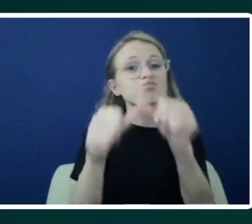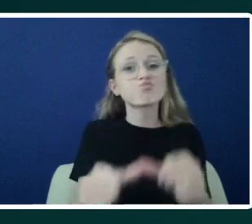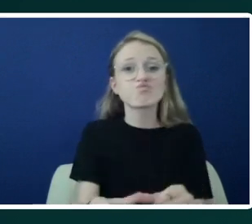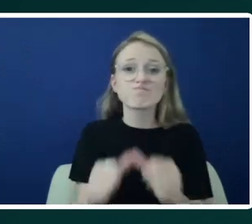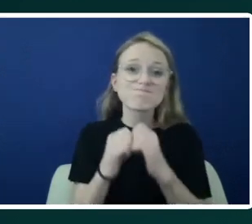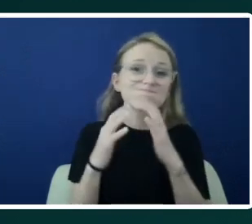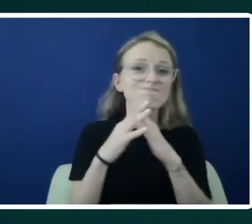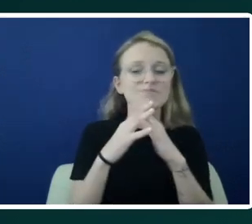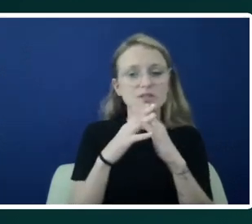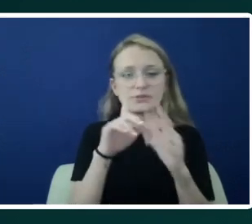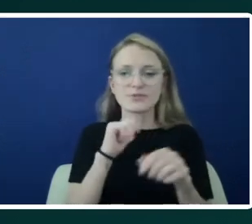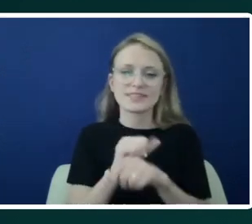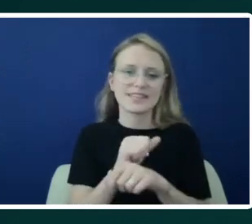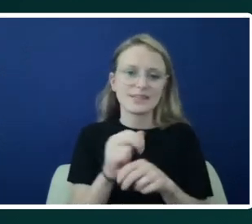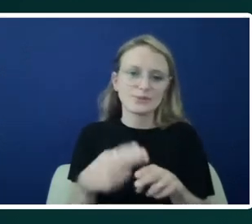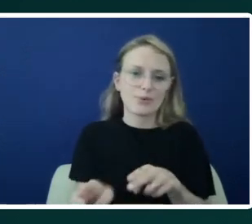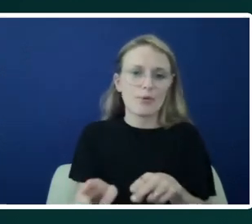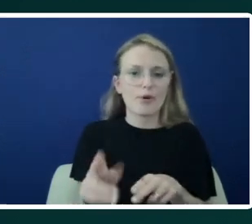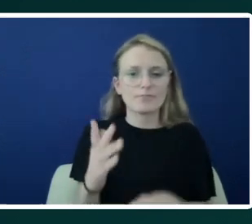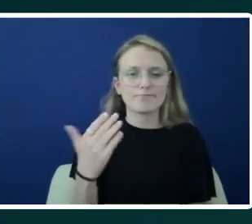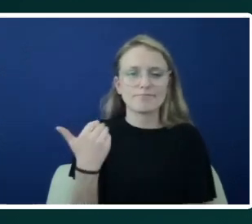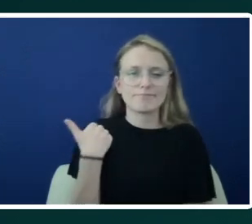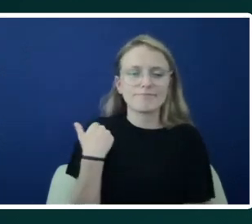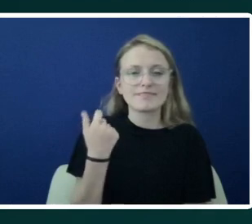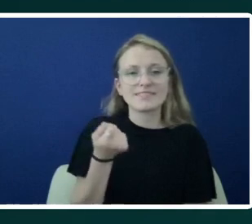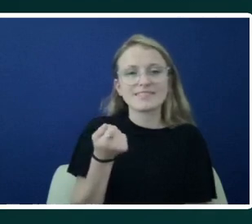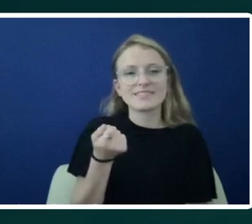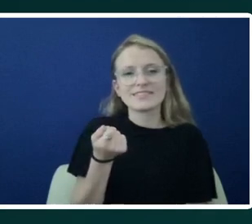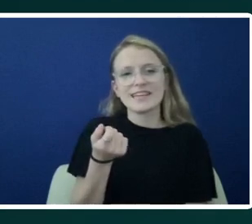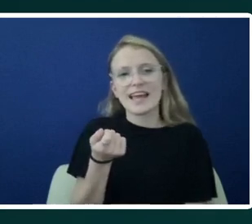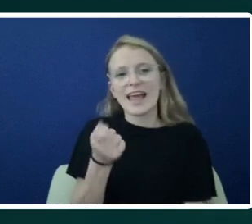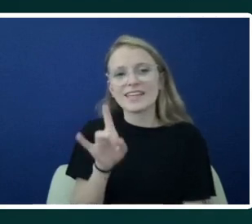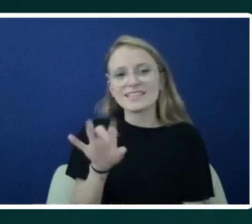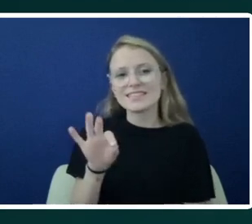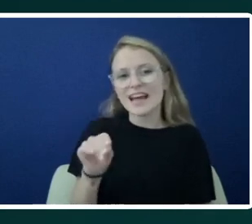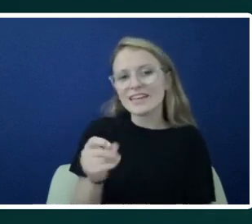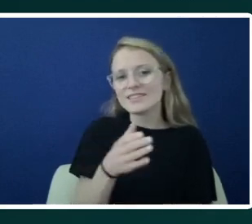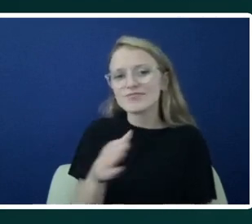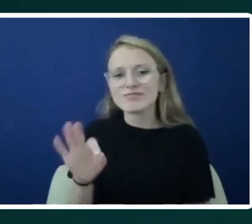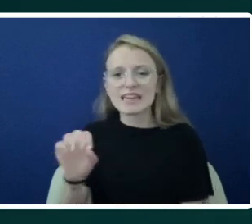in the late 1800s and early 1900s in Washington, an African American newspaper.